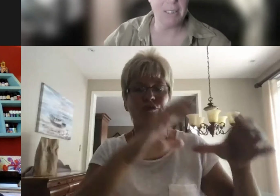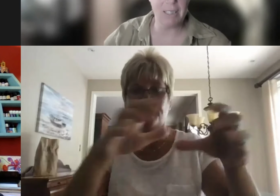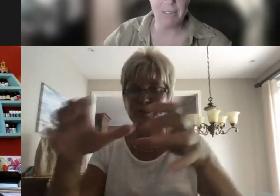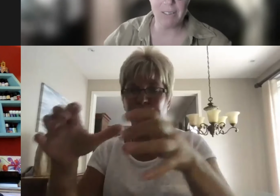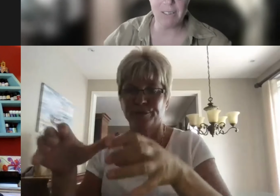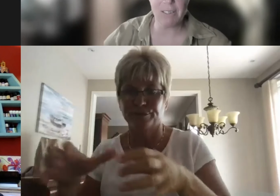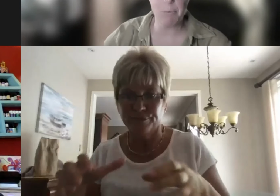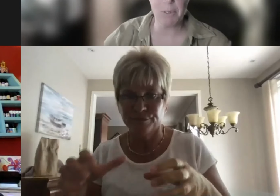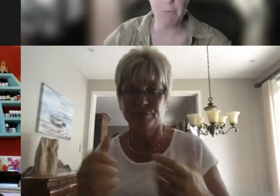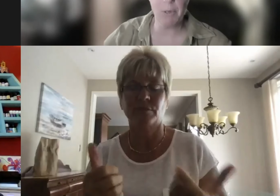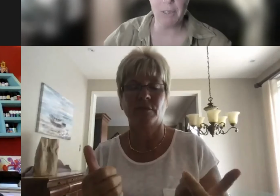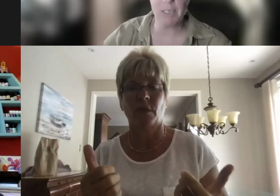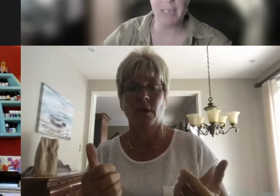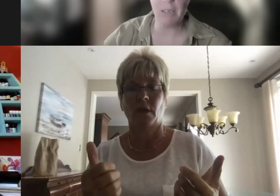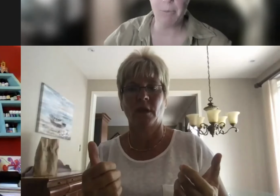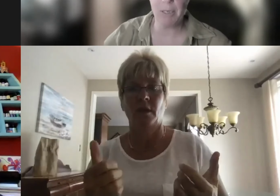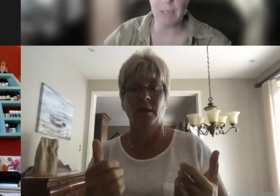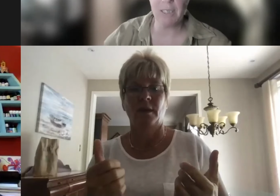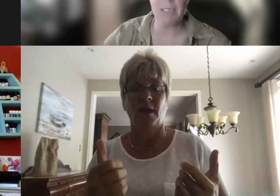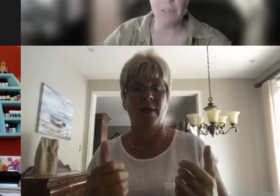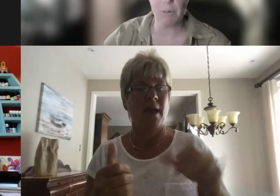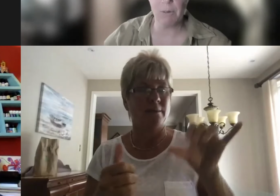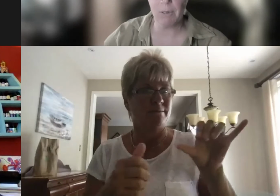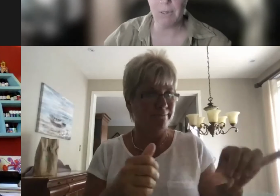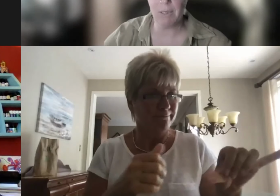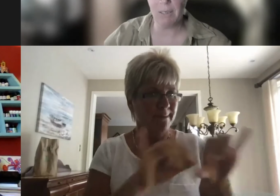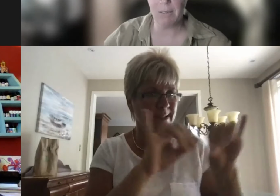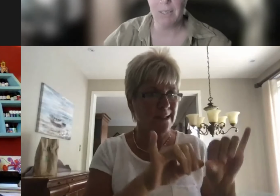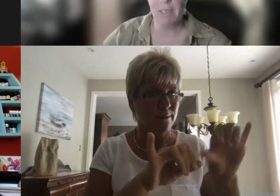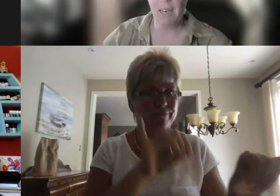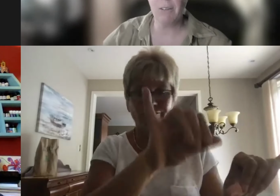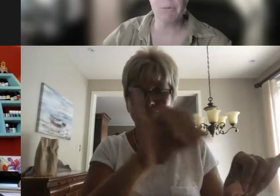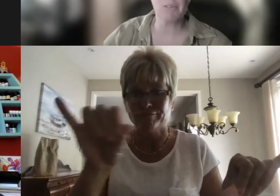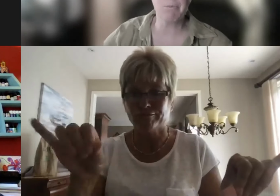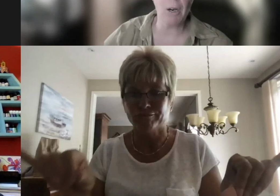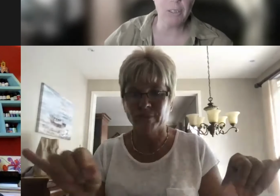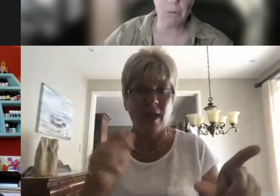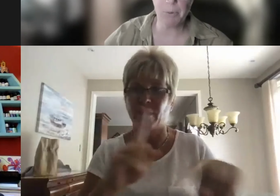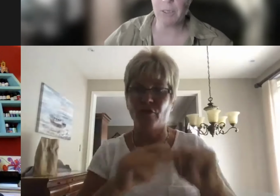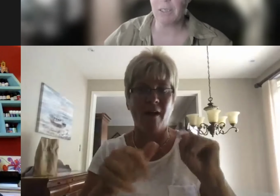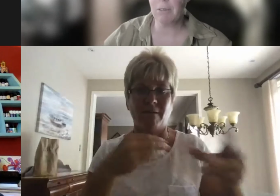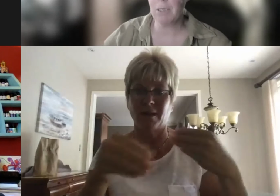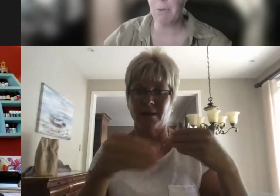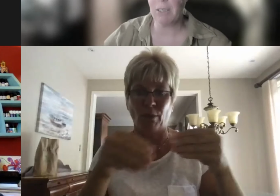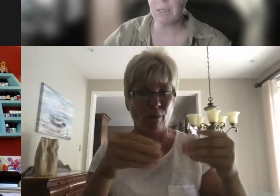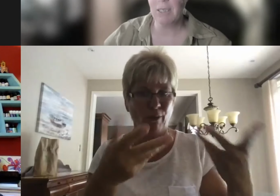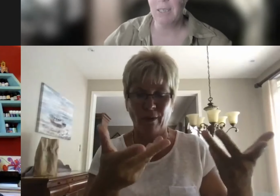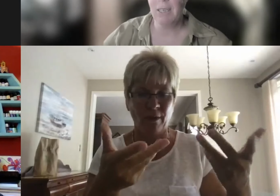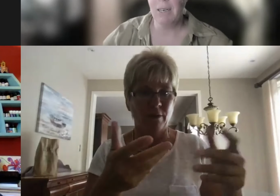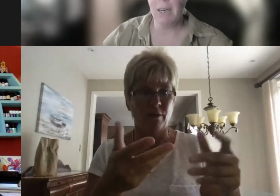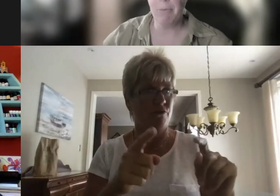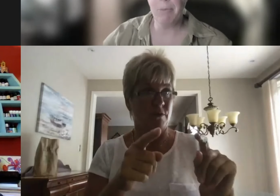the systems where there's data about the needs or how to respond to a particular request.